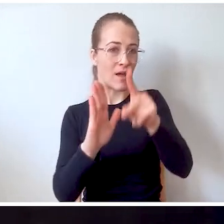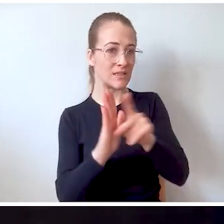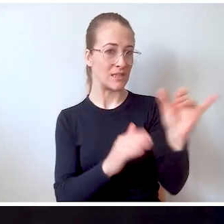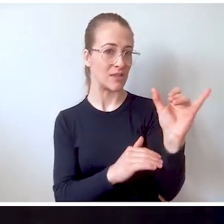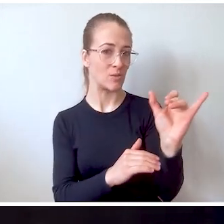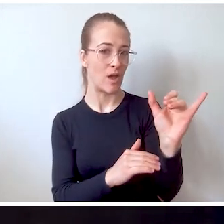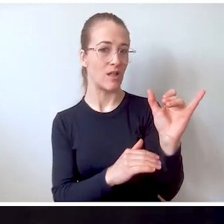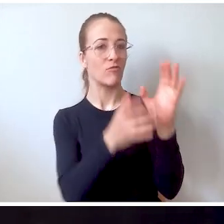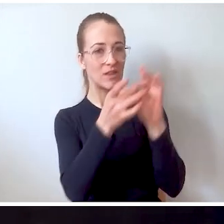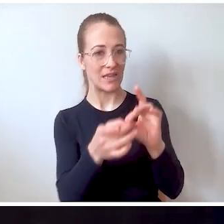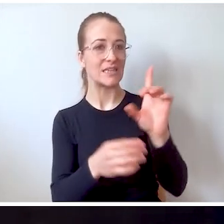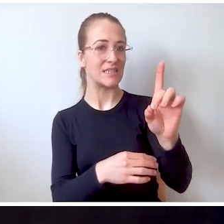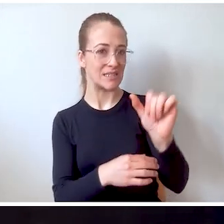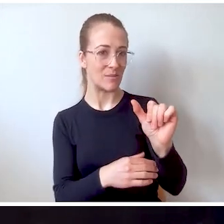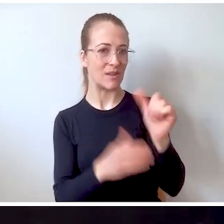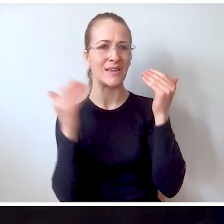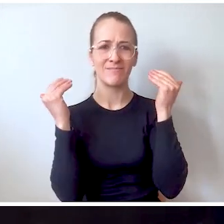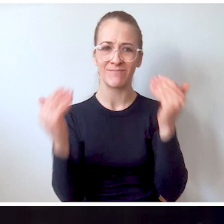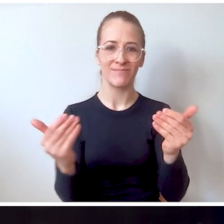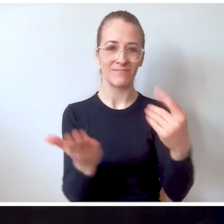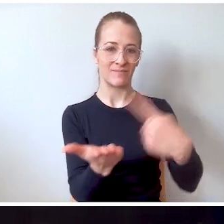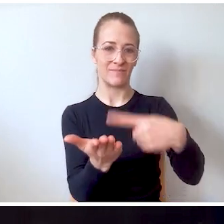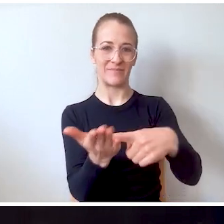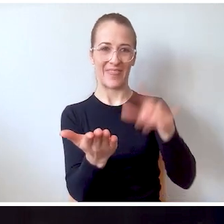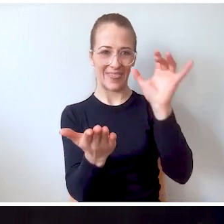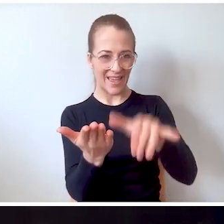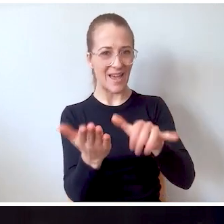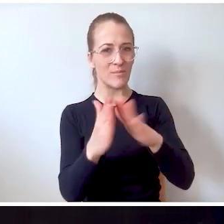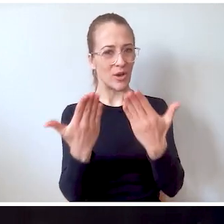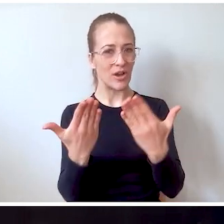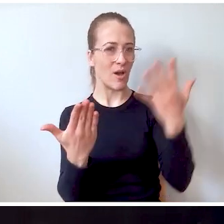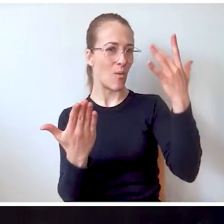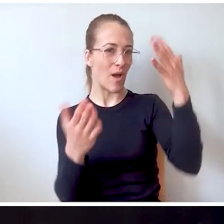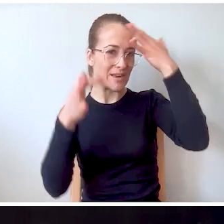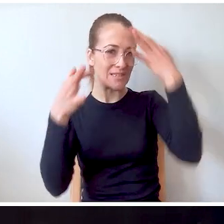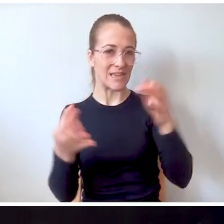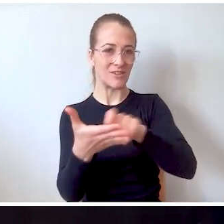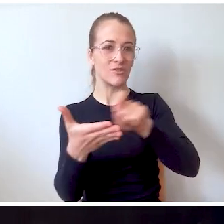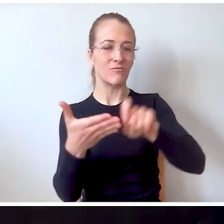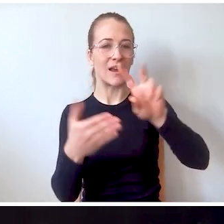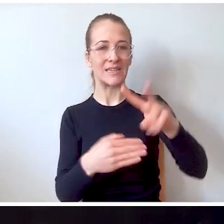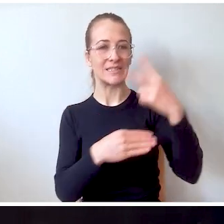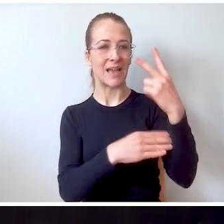regarding disability. Let's talk about that and why you decided to write another memoir.